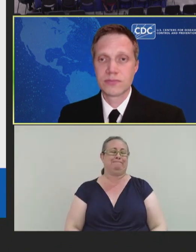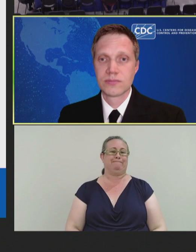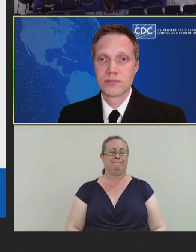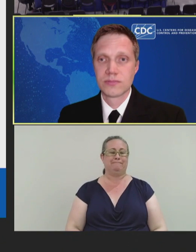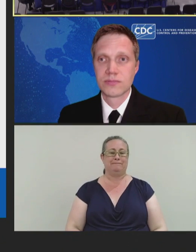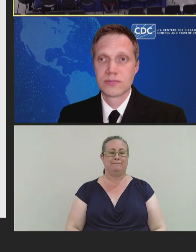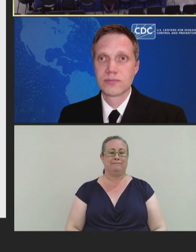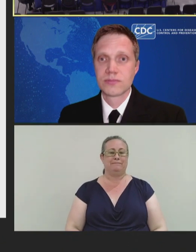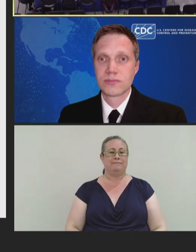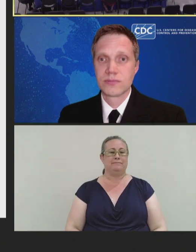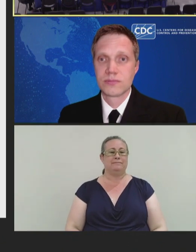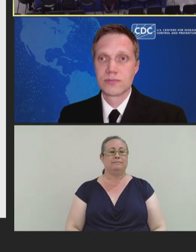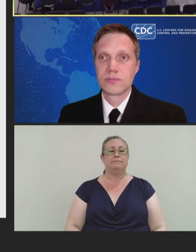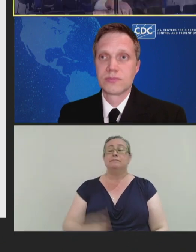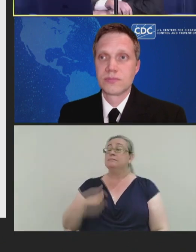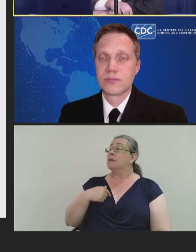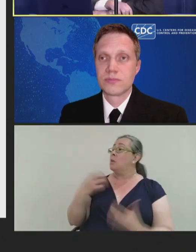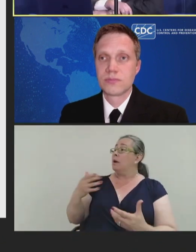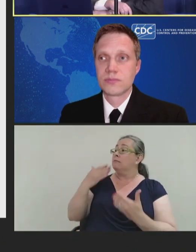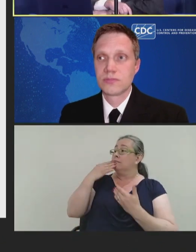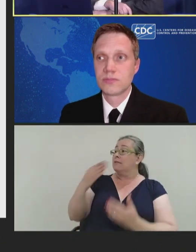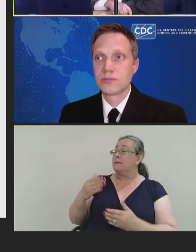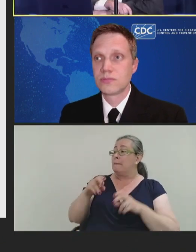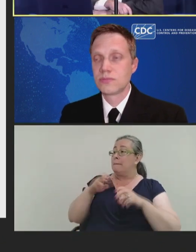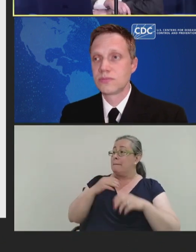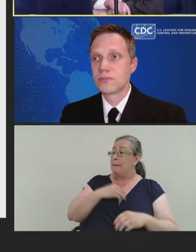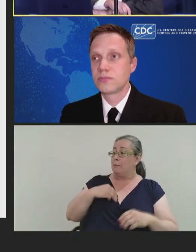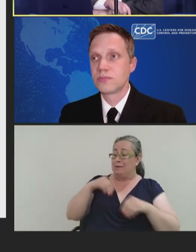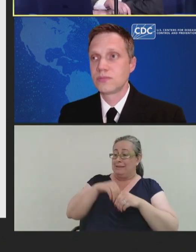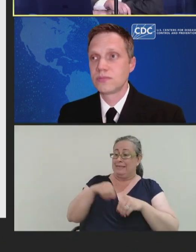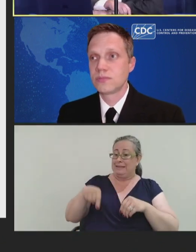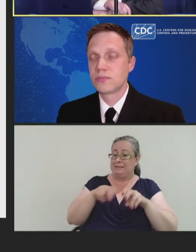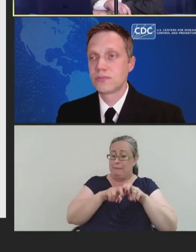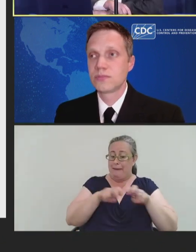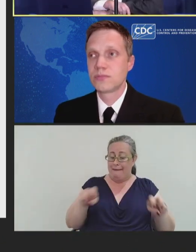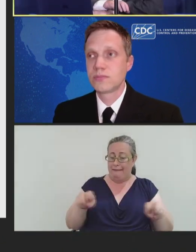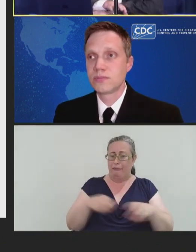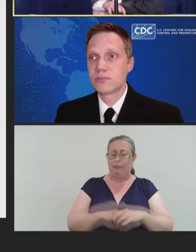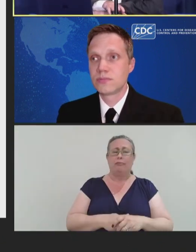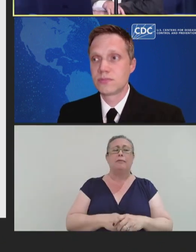Robert Hopkins: I want to thank the members of this panel. Are there any quick questions